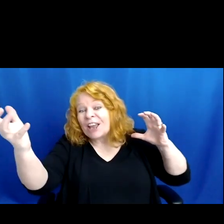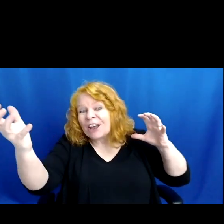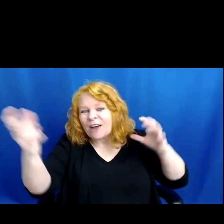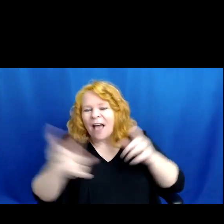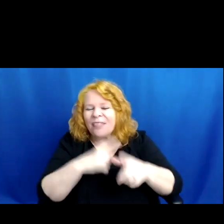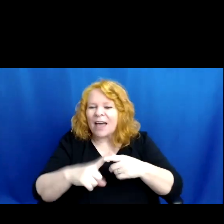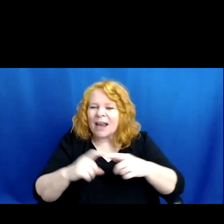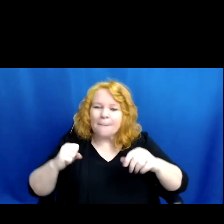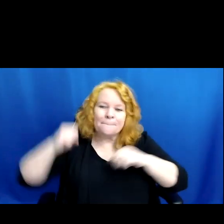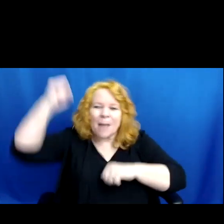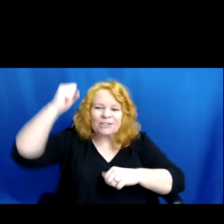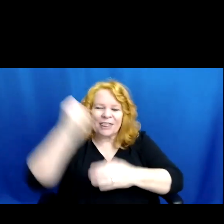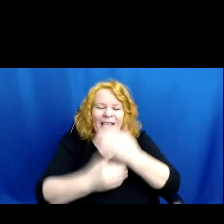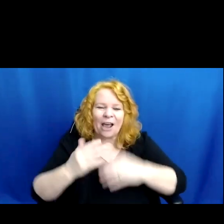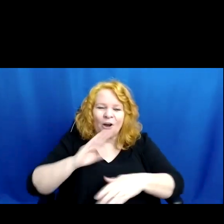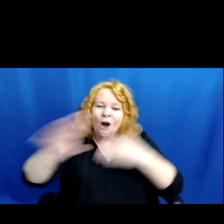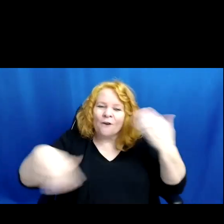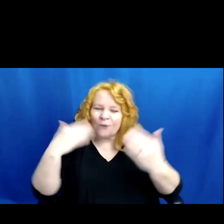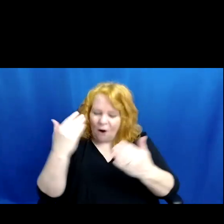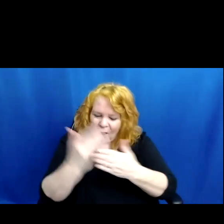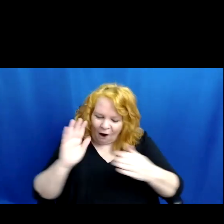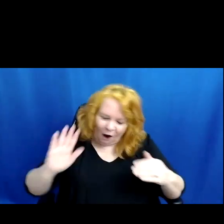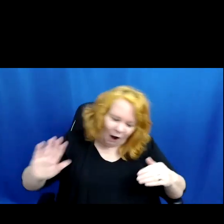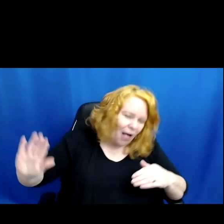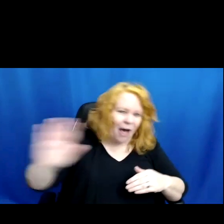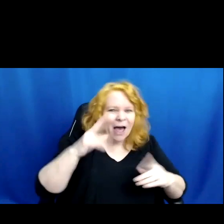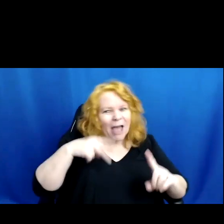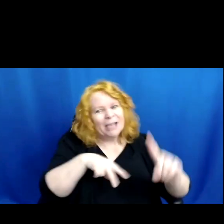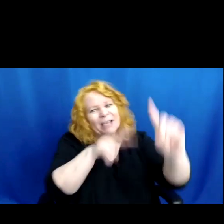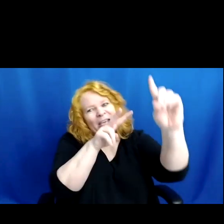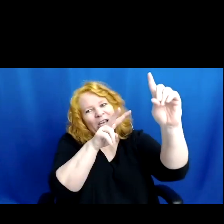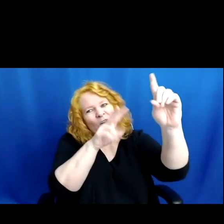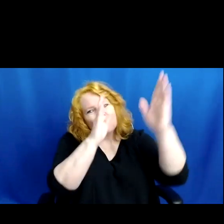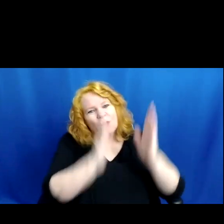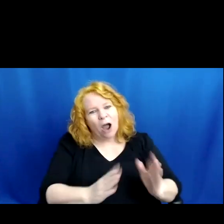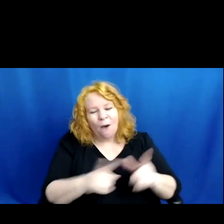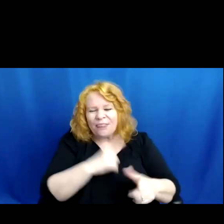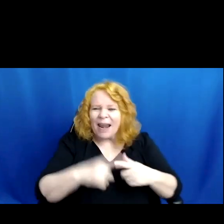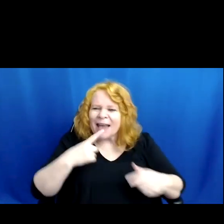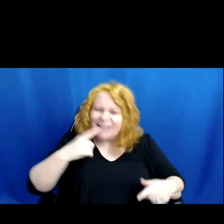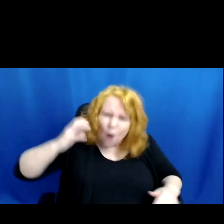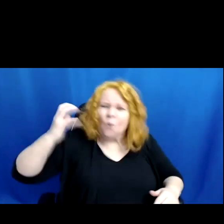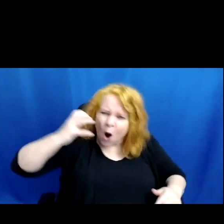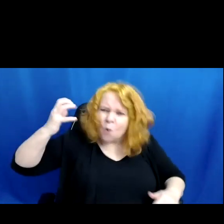For our hero. Then I go, woo, woo, wooooooooo. Okay.